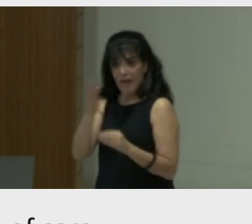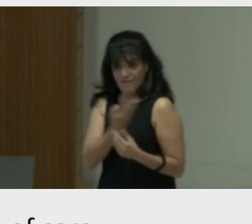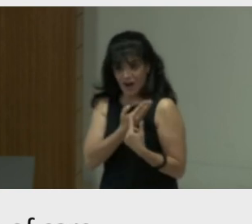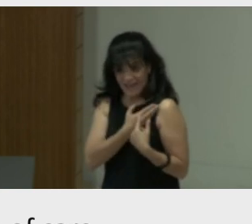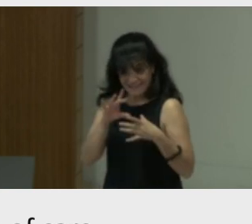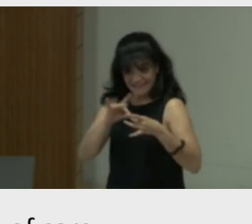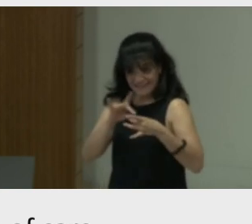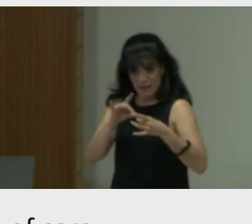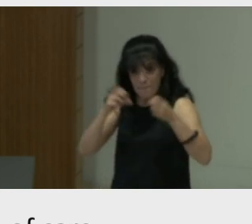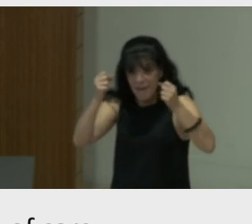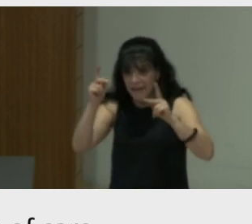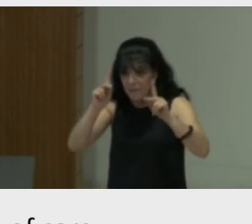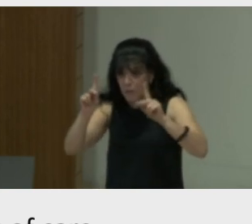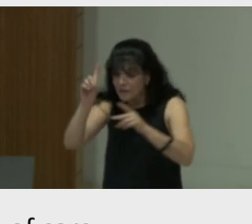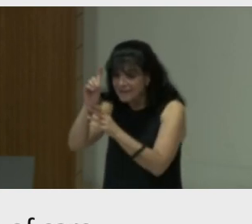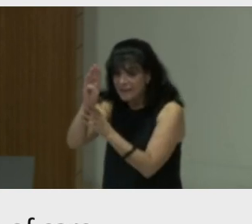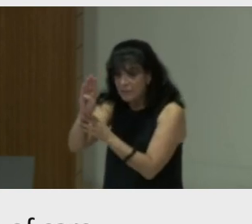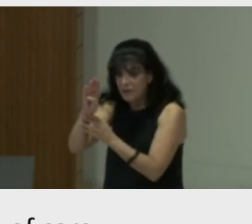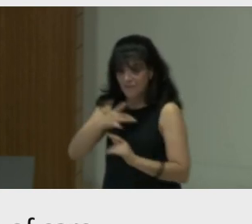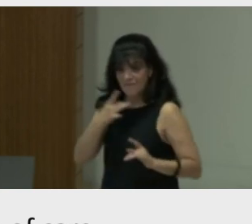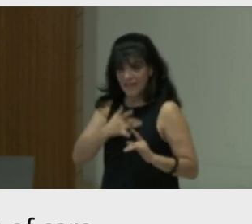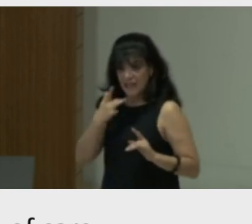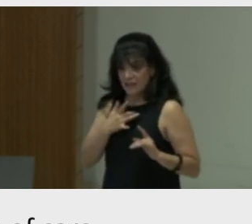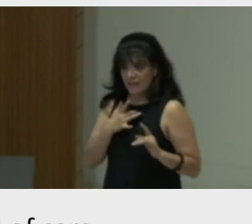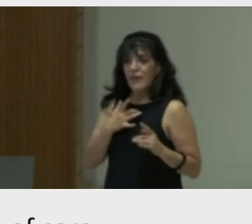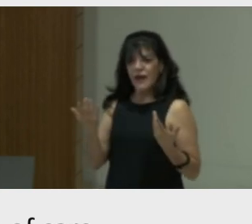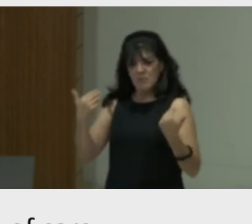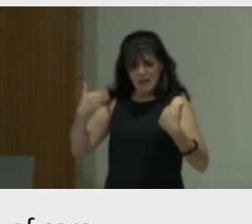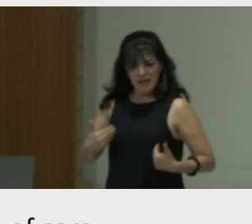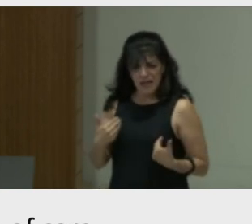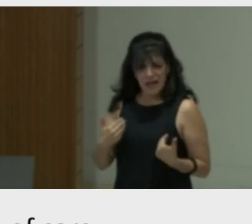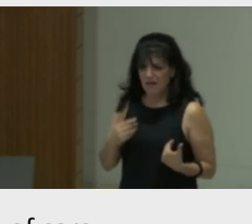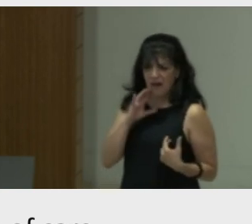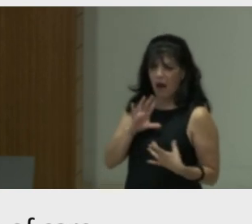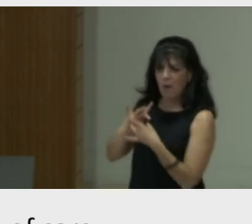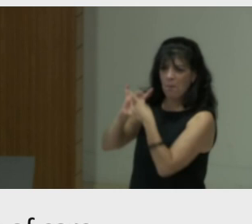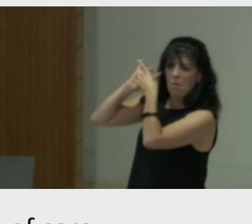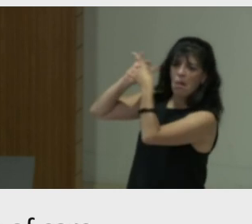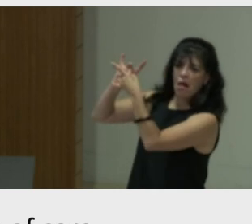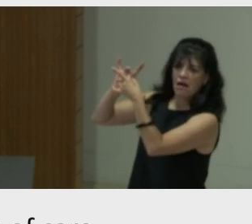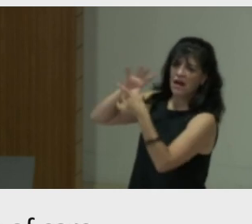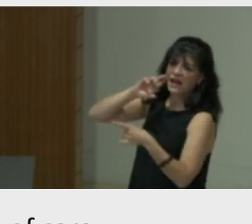"Many people with disabilities feel that they exist without belonging and without participating.